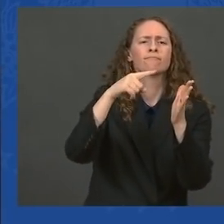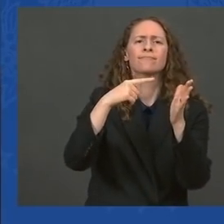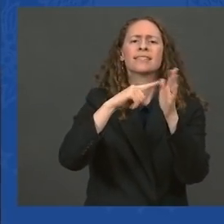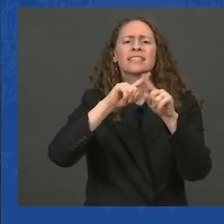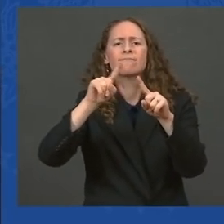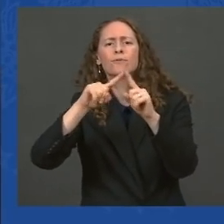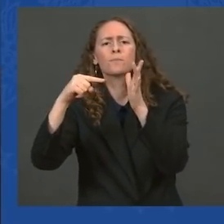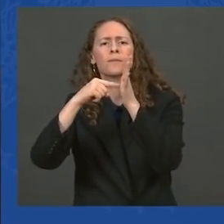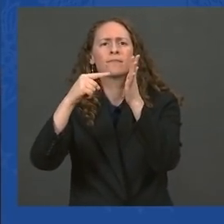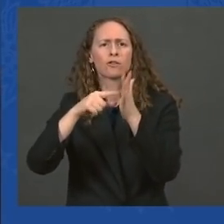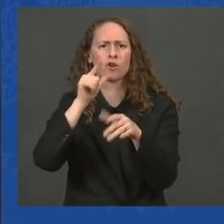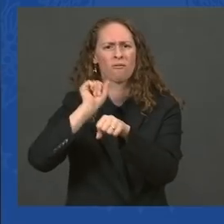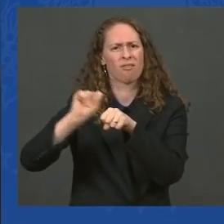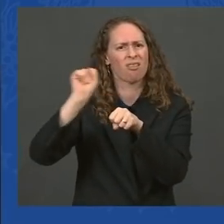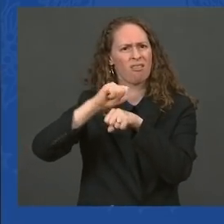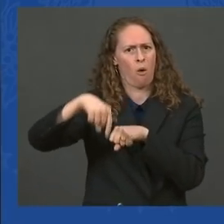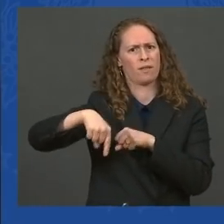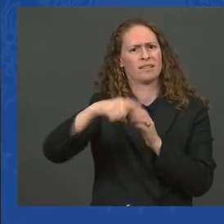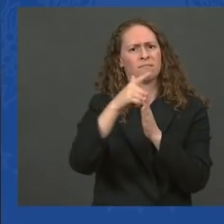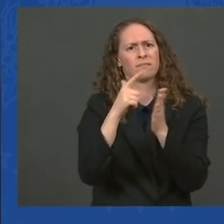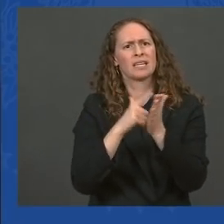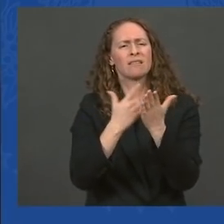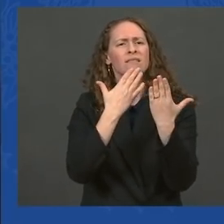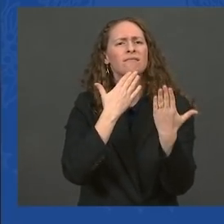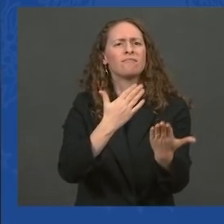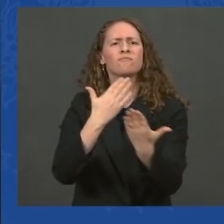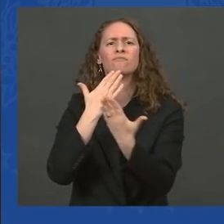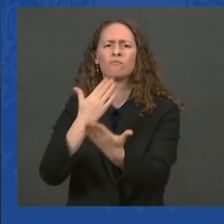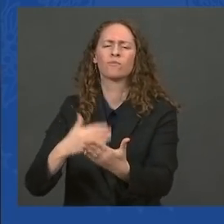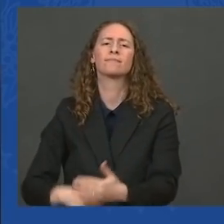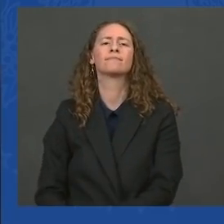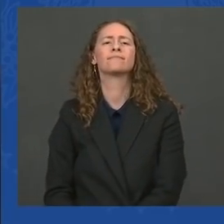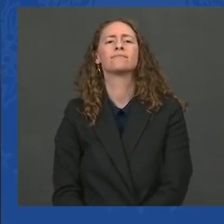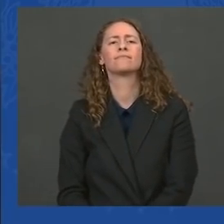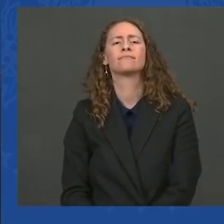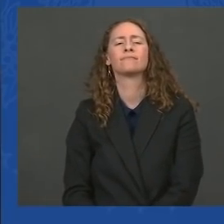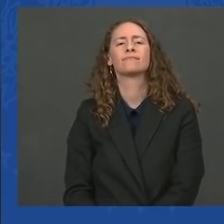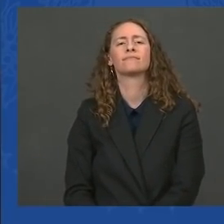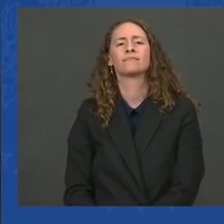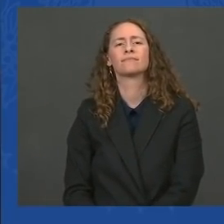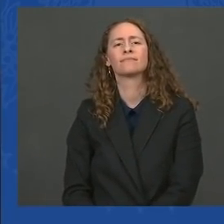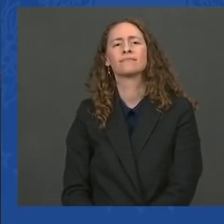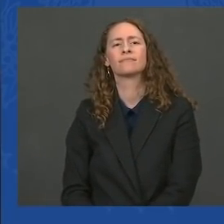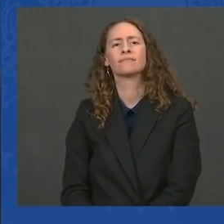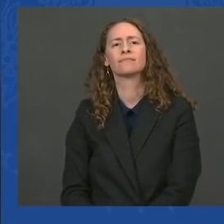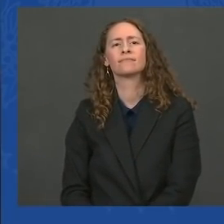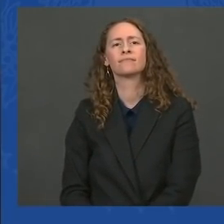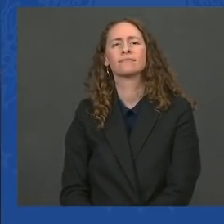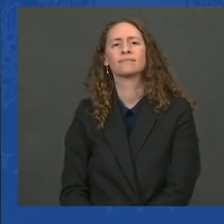Kelly McHugh Stewart. Kelly, where are you? Kelly, thank you for being here. Thank you for being here.